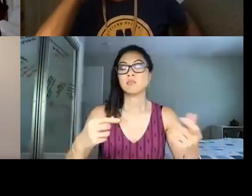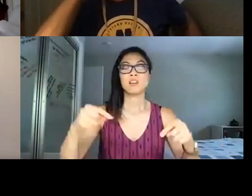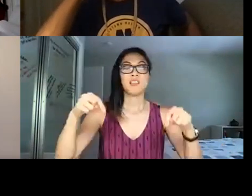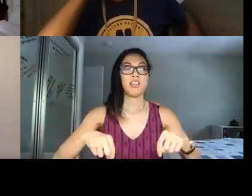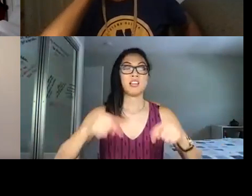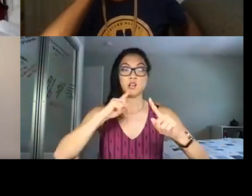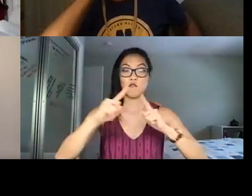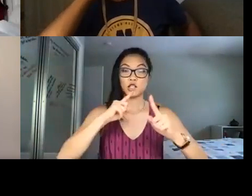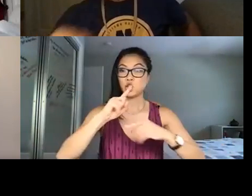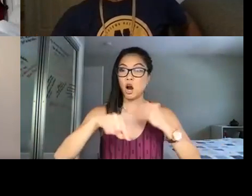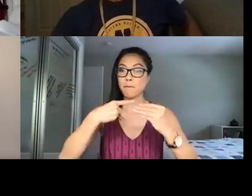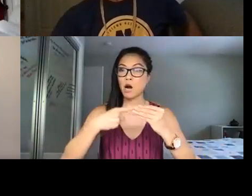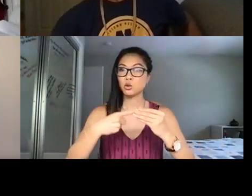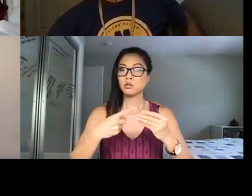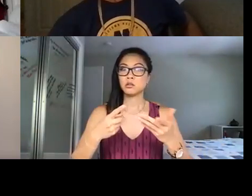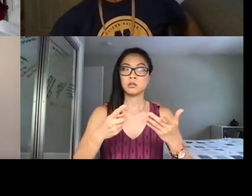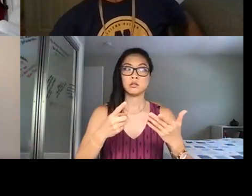is even more I guess even more important right now,